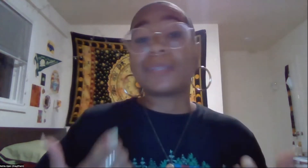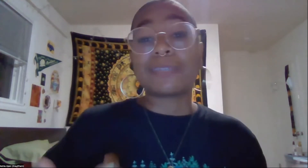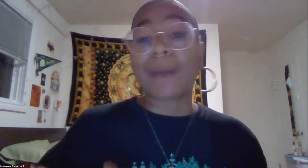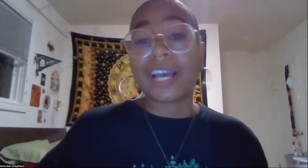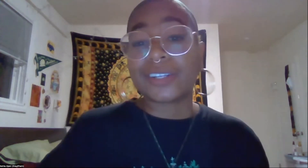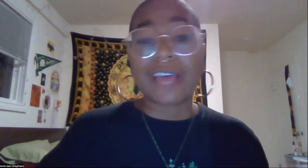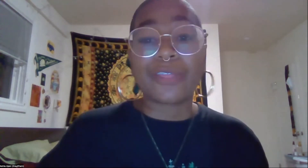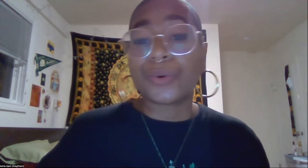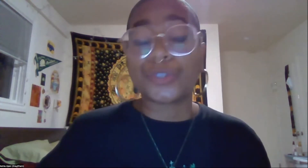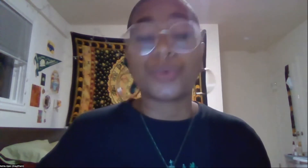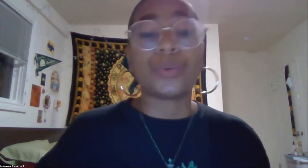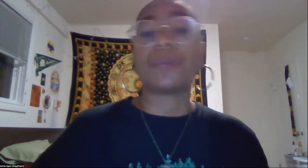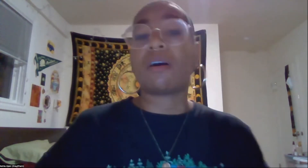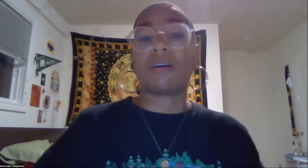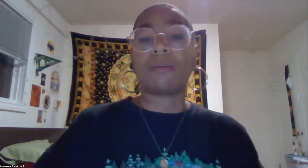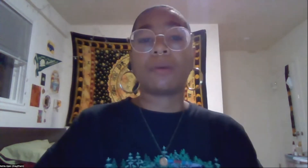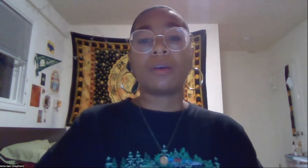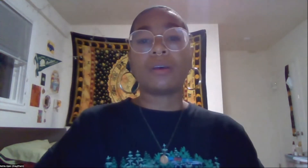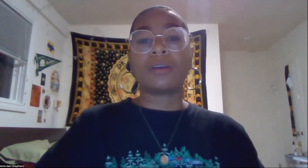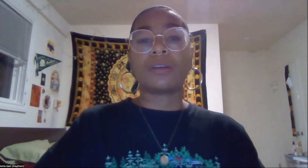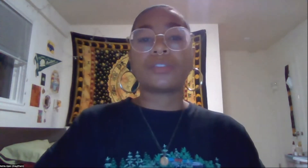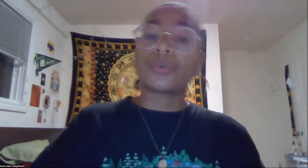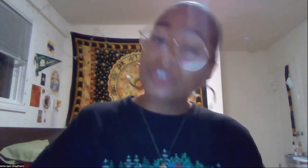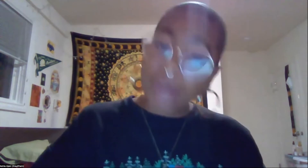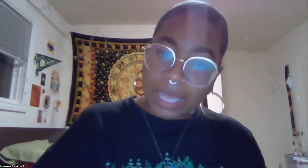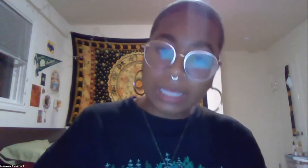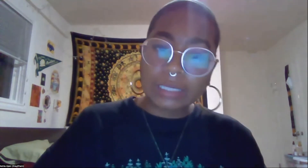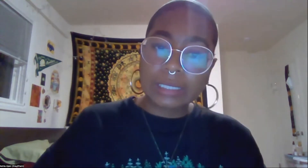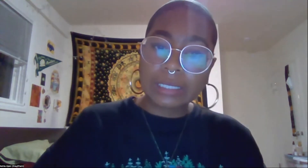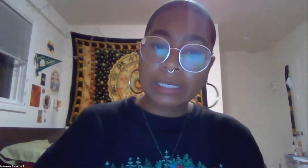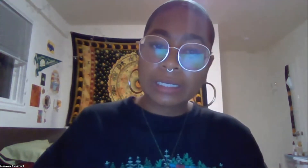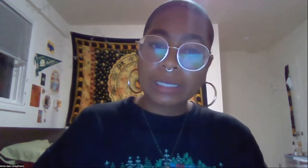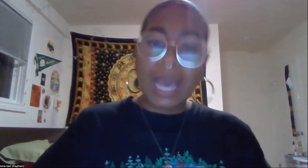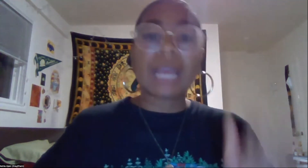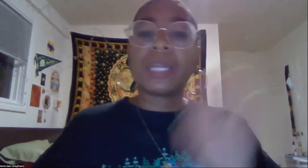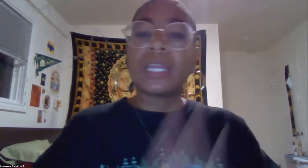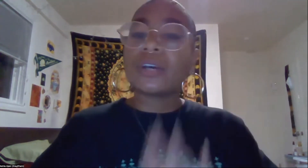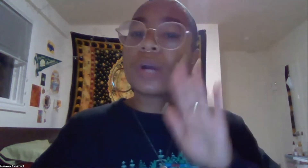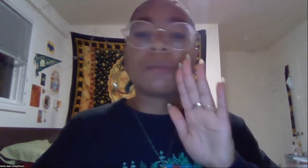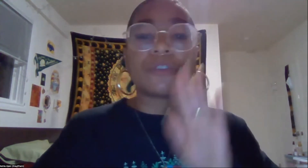to smile at those who wish me harm. don’t try it. I am a nigga who comes